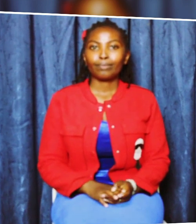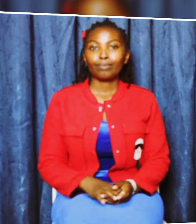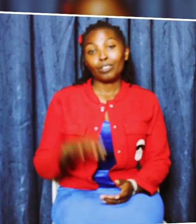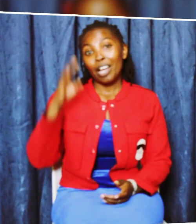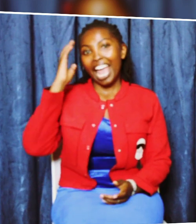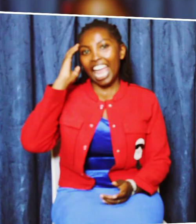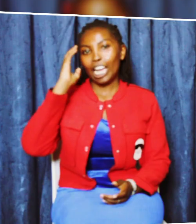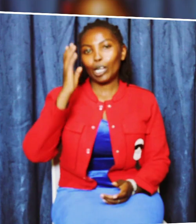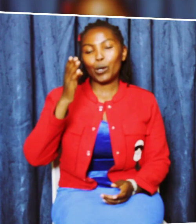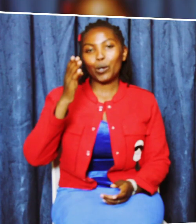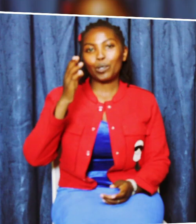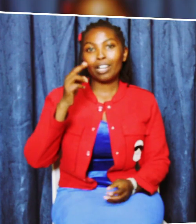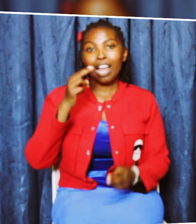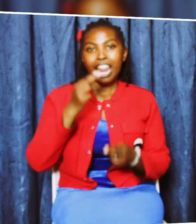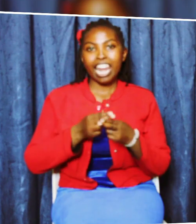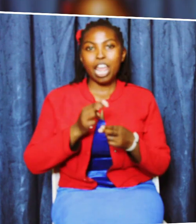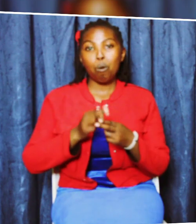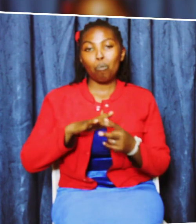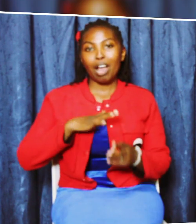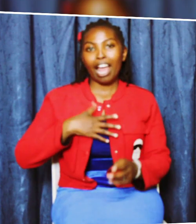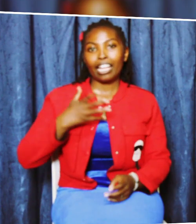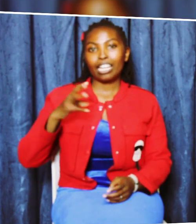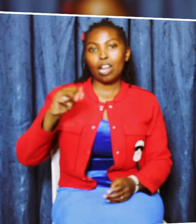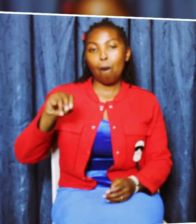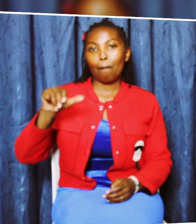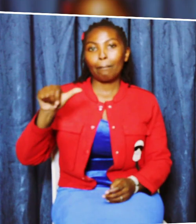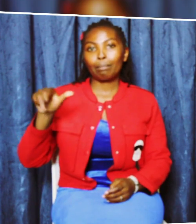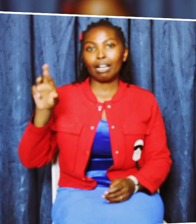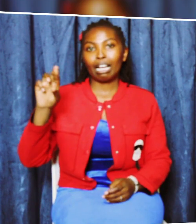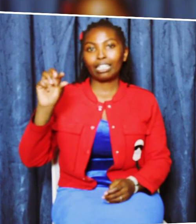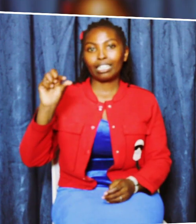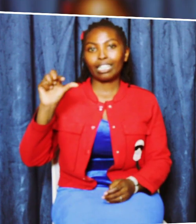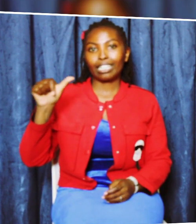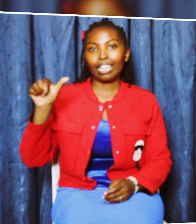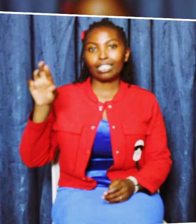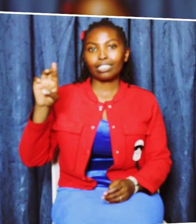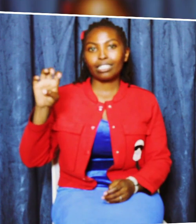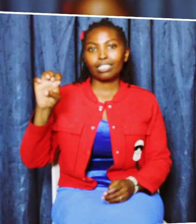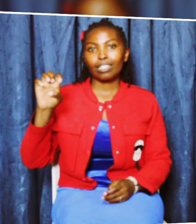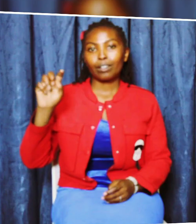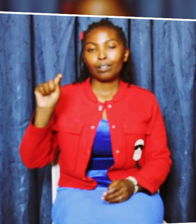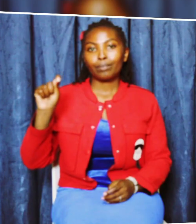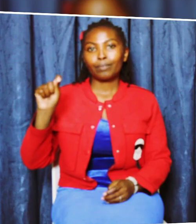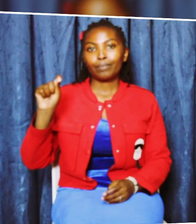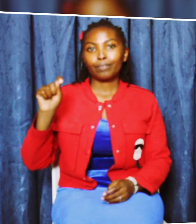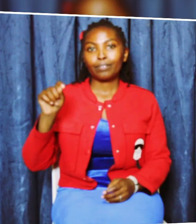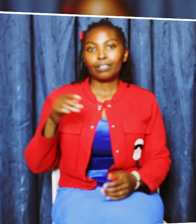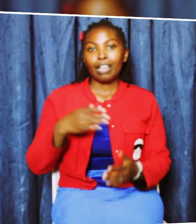Hello name mine